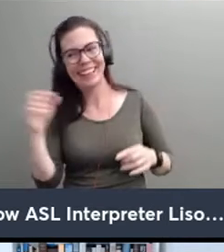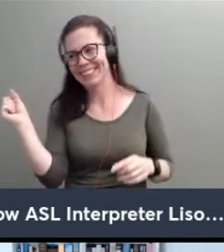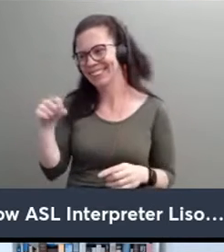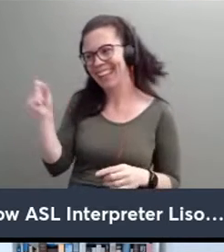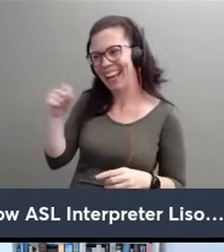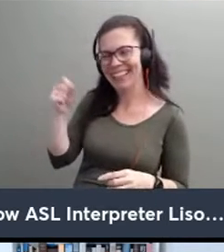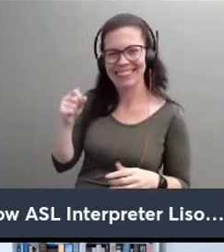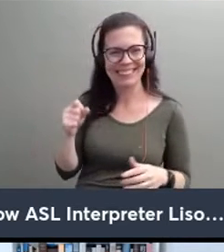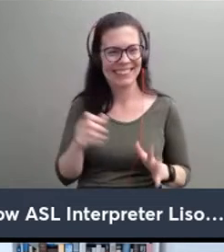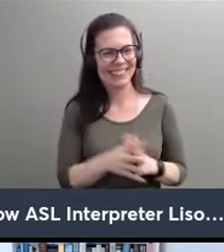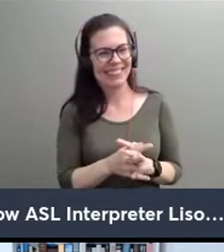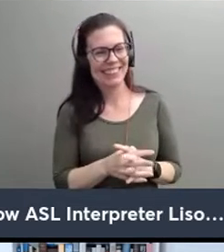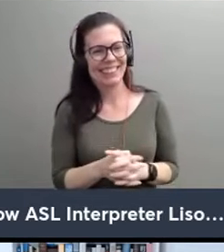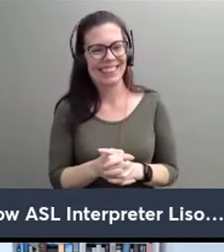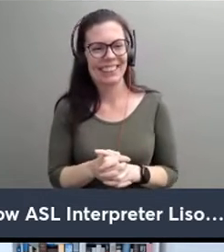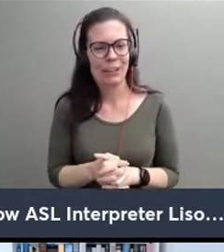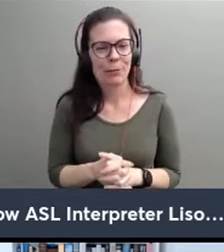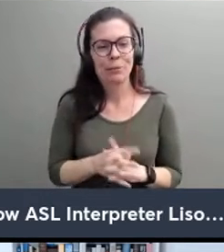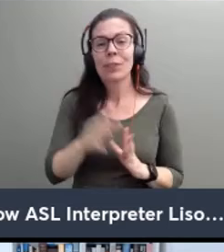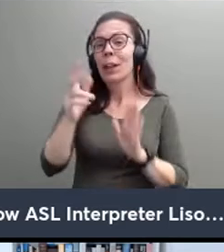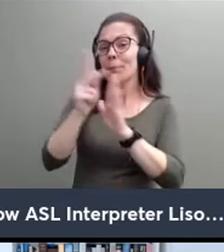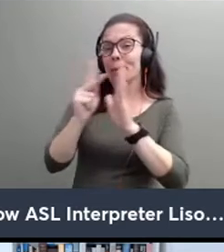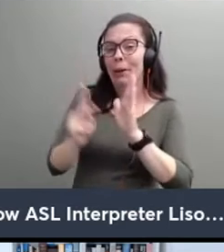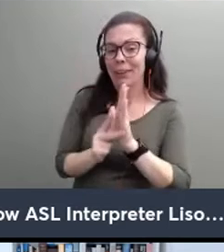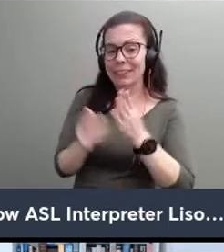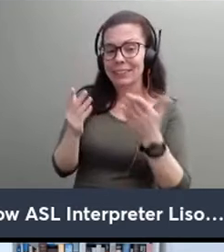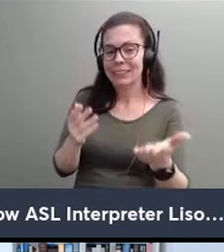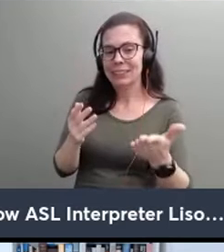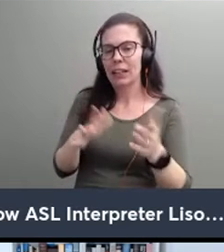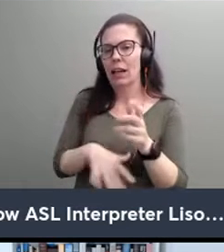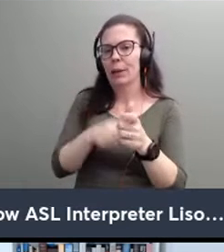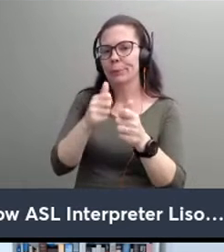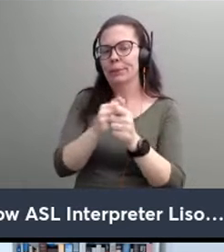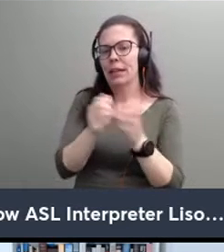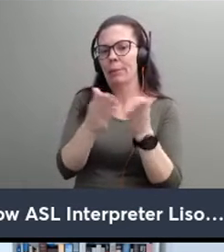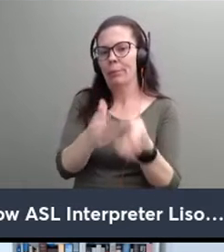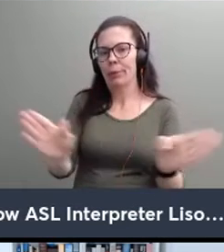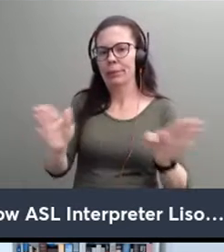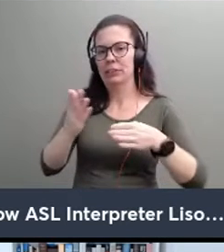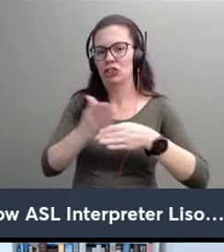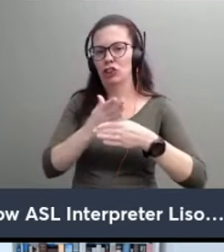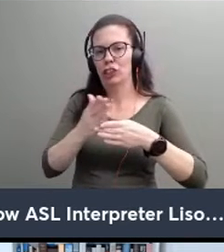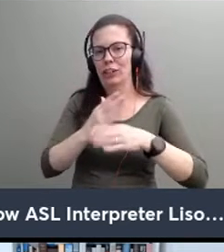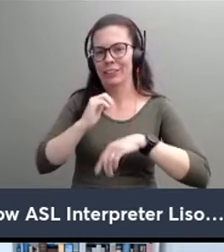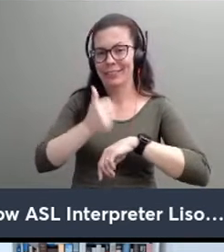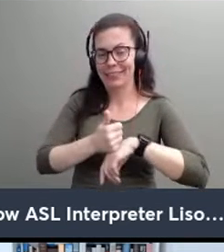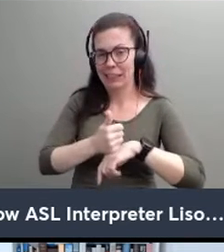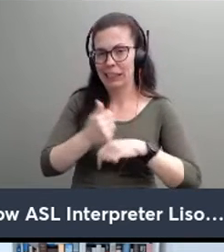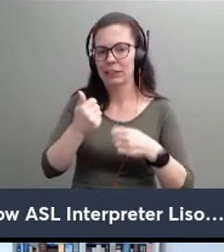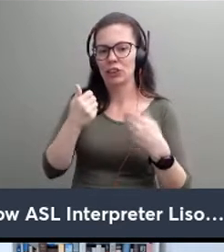So, the policy is Update Public Sharing Settings. And you need to give them the allow access.